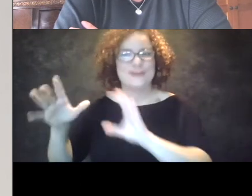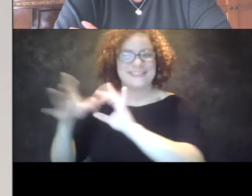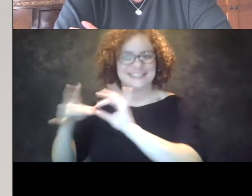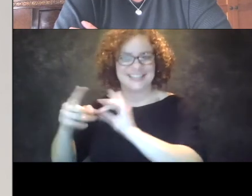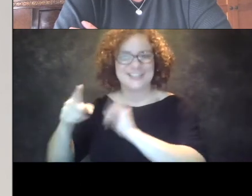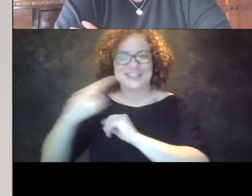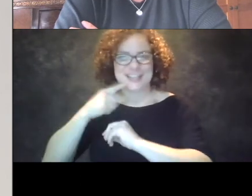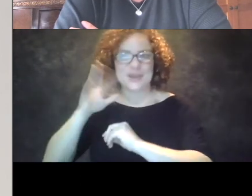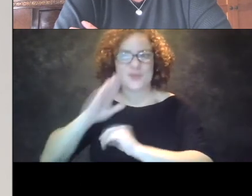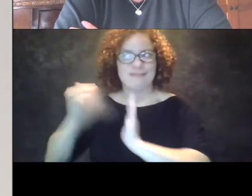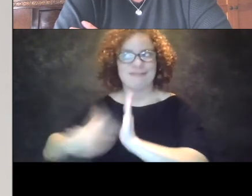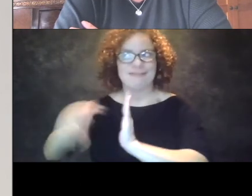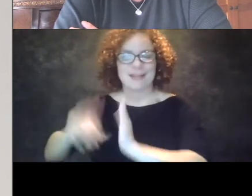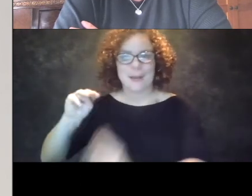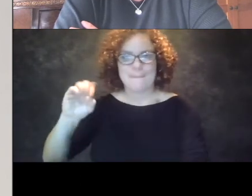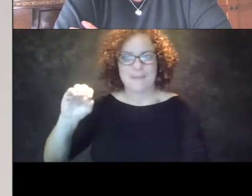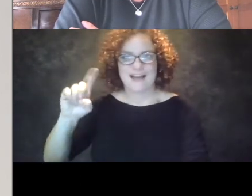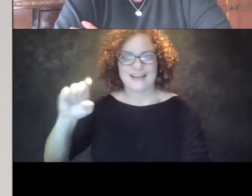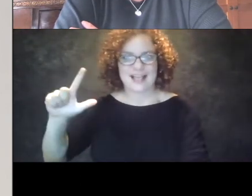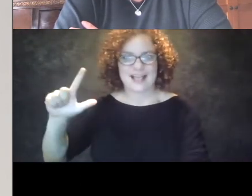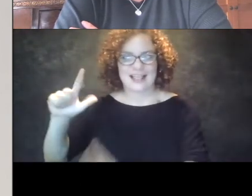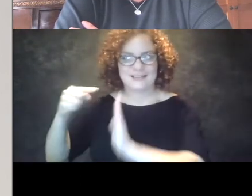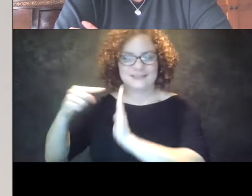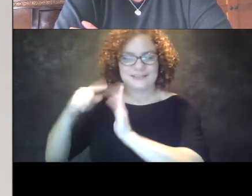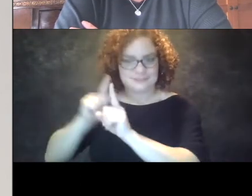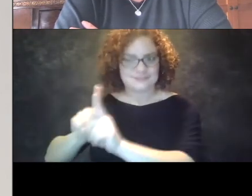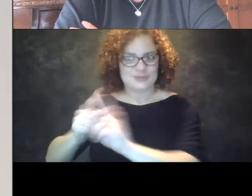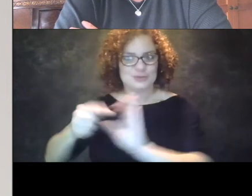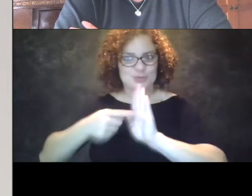times, but it really is true, your actions are gonna speak much louder than your words,